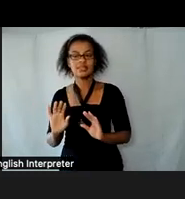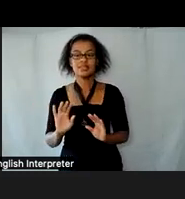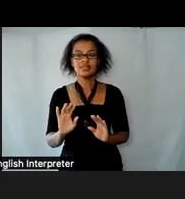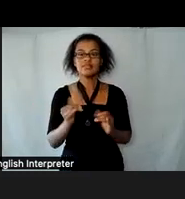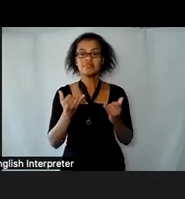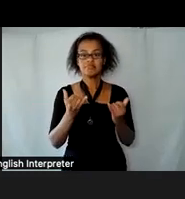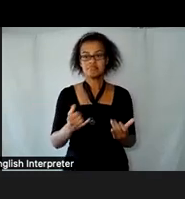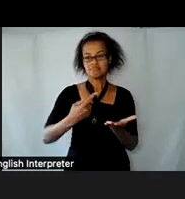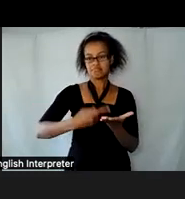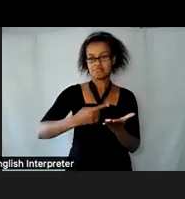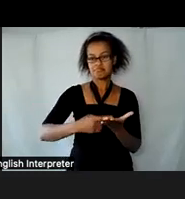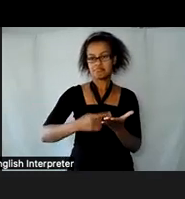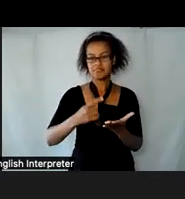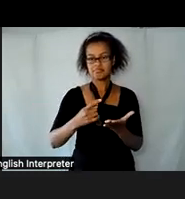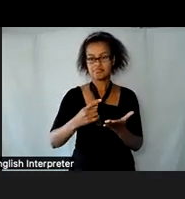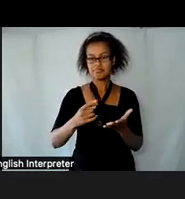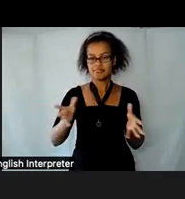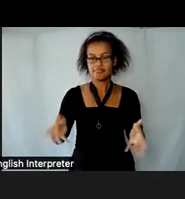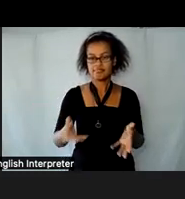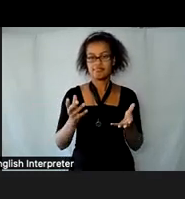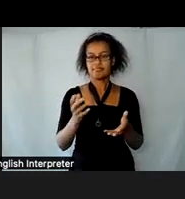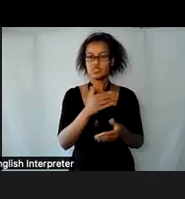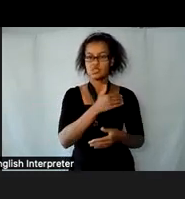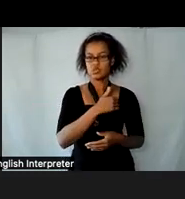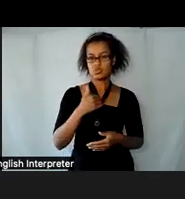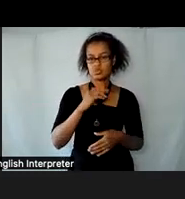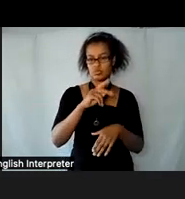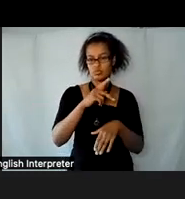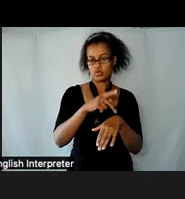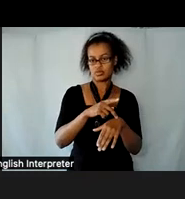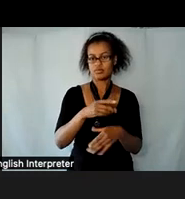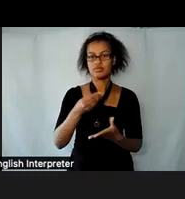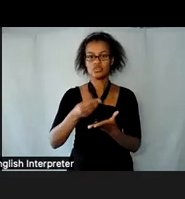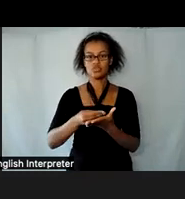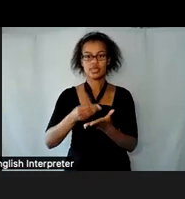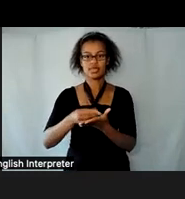And this is a grant program managed by Toronto Arts Council.